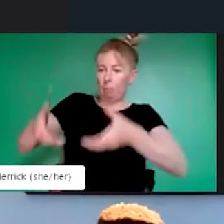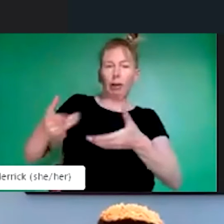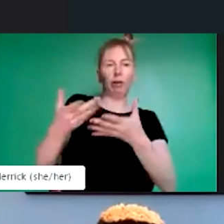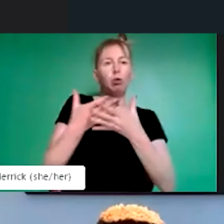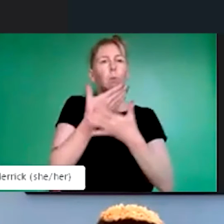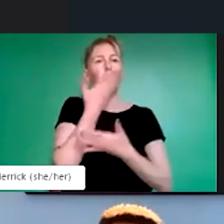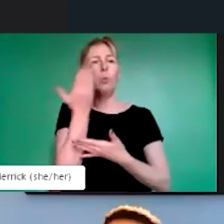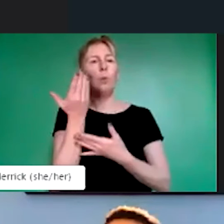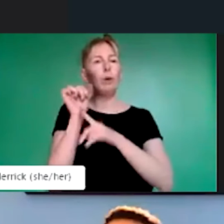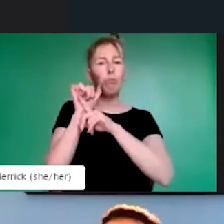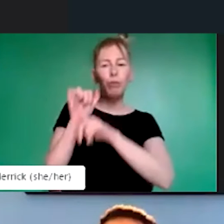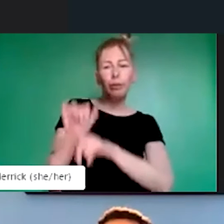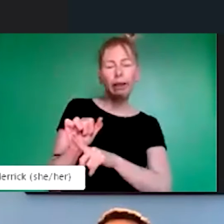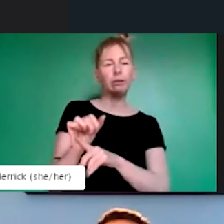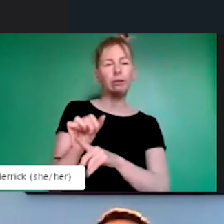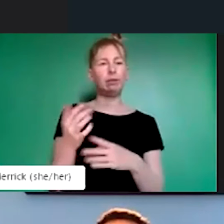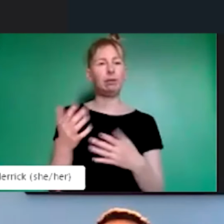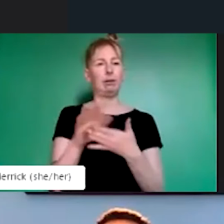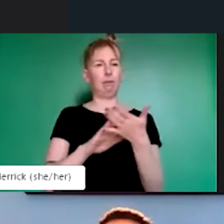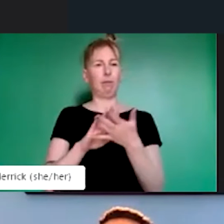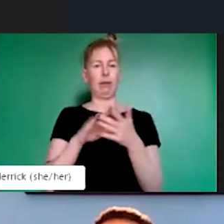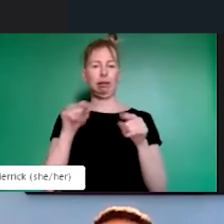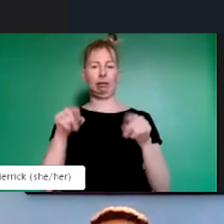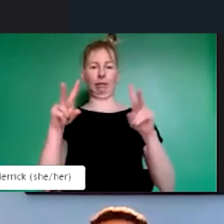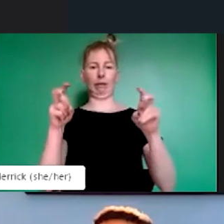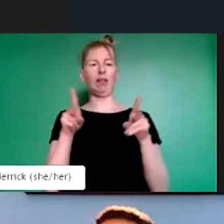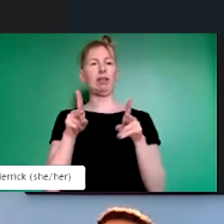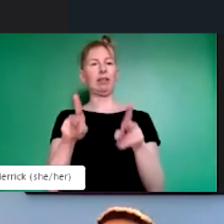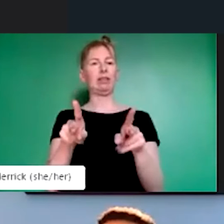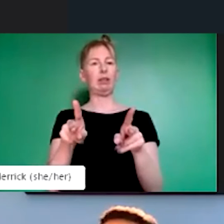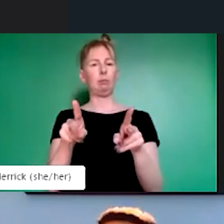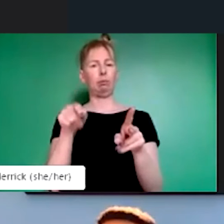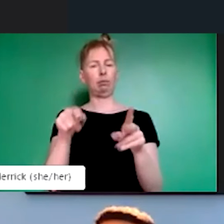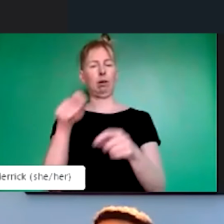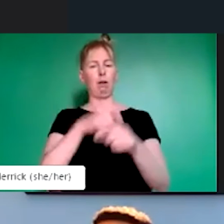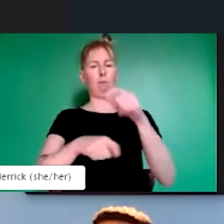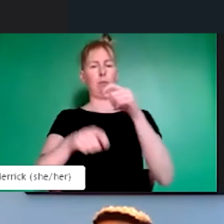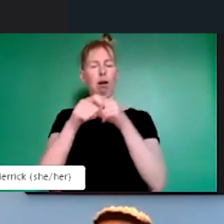And so, the system in itself then becomes a space of conflict,